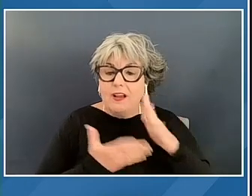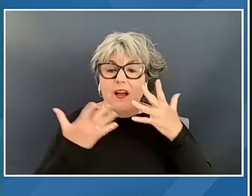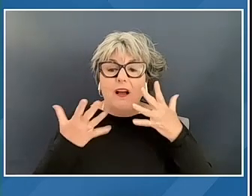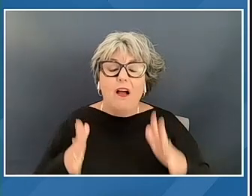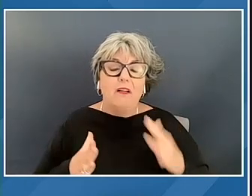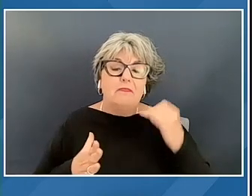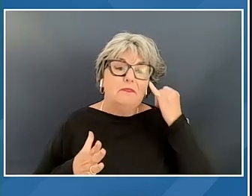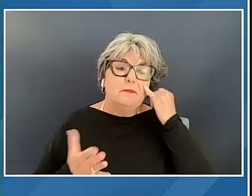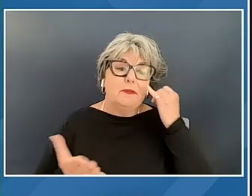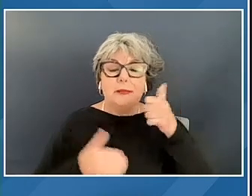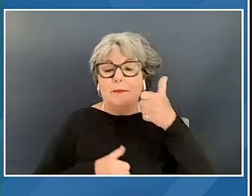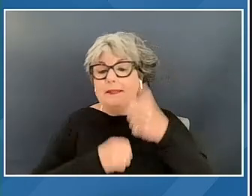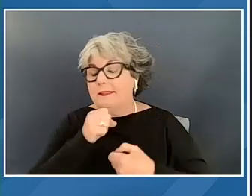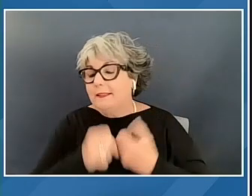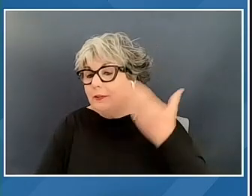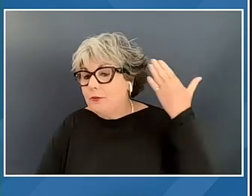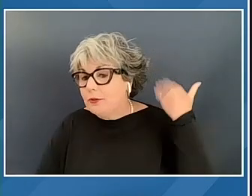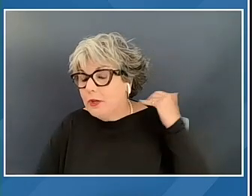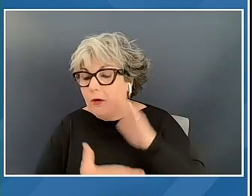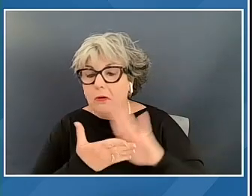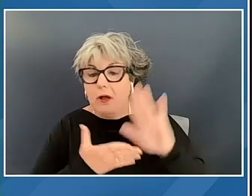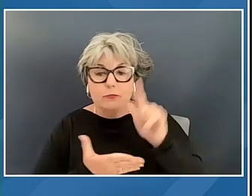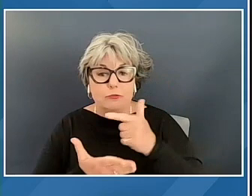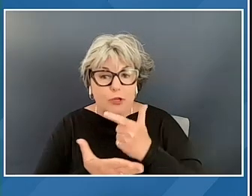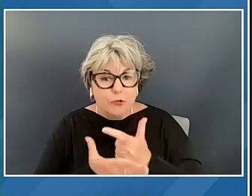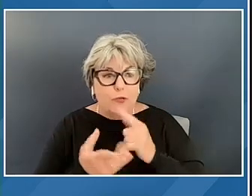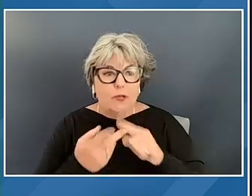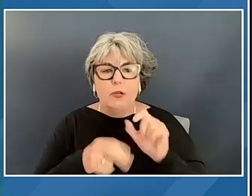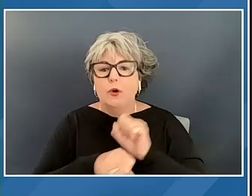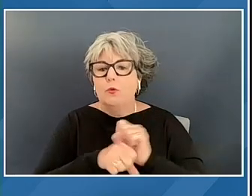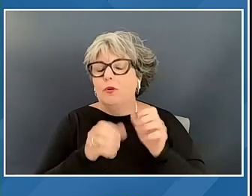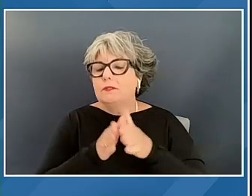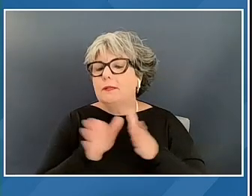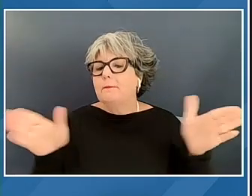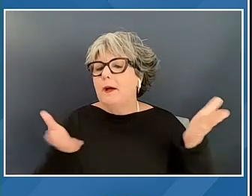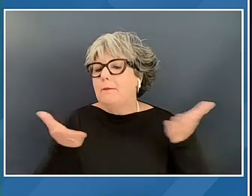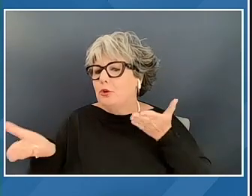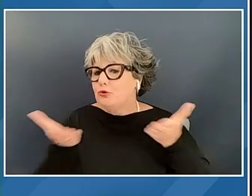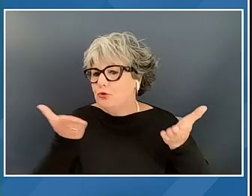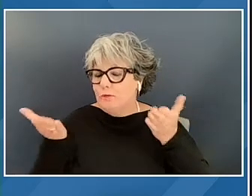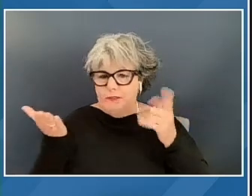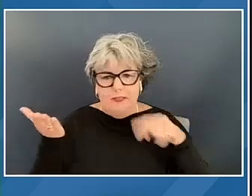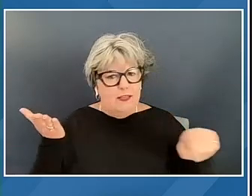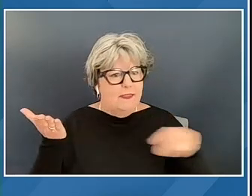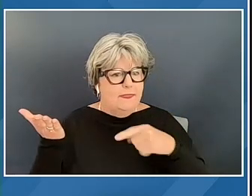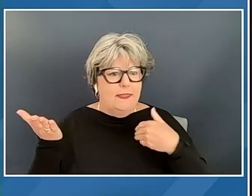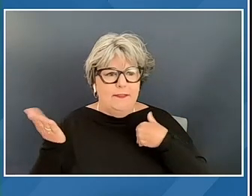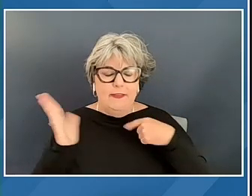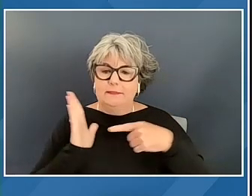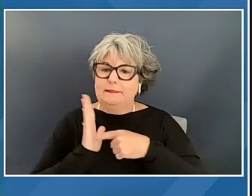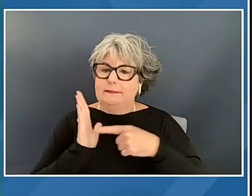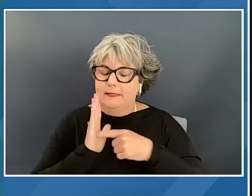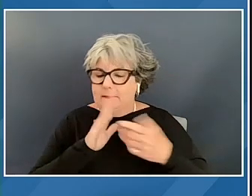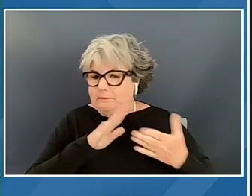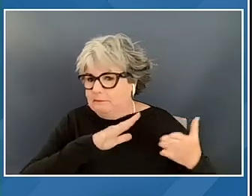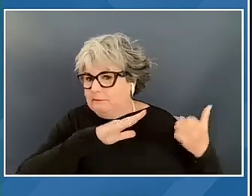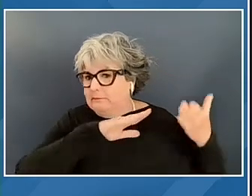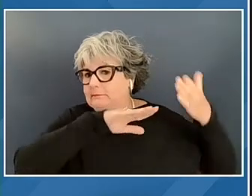years ago and works in public service, they have had this debt growing. In most cases, it's impacting their debt